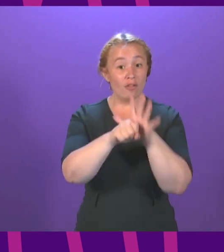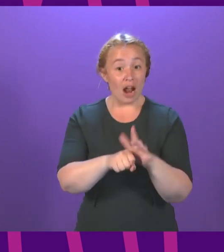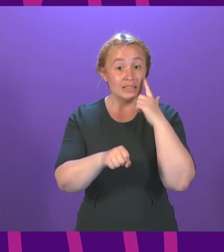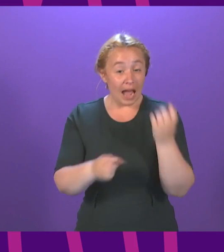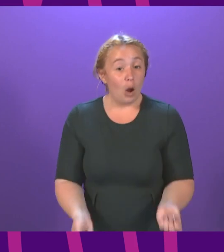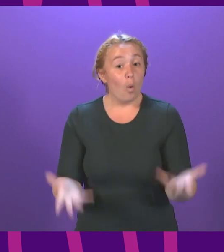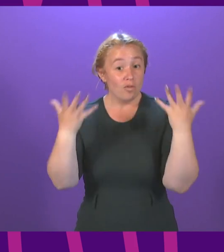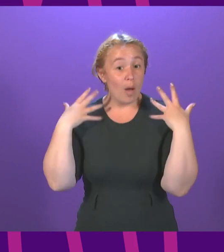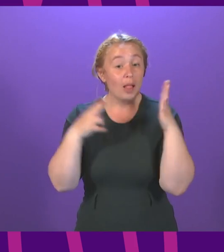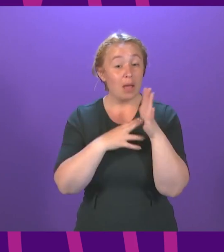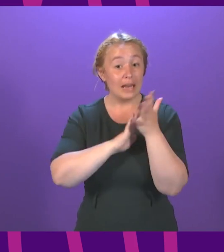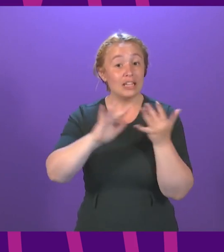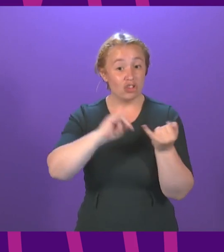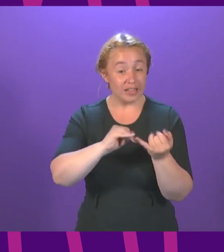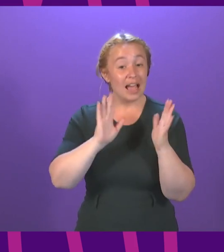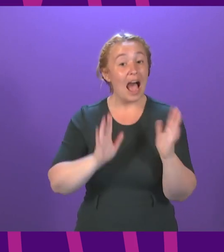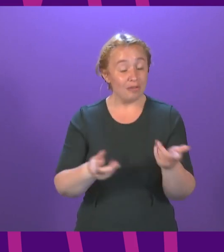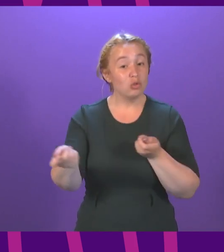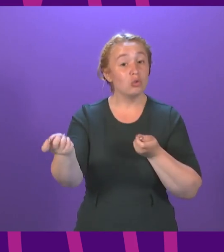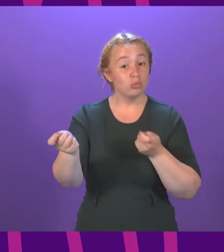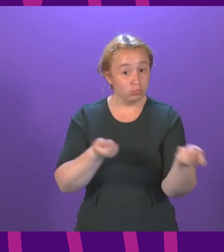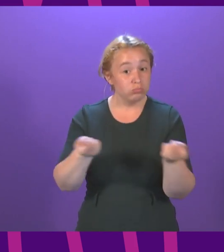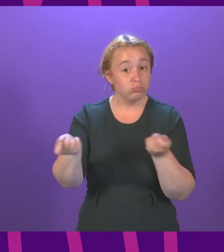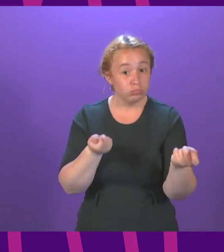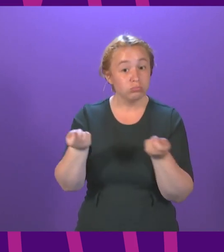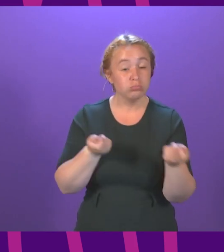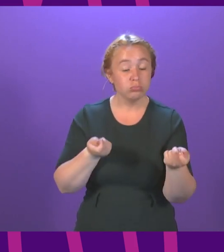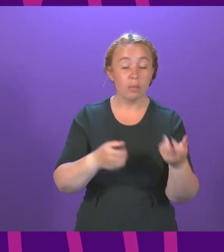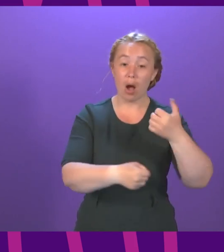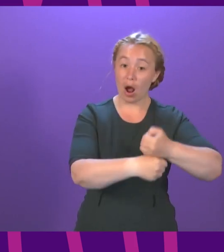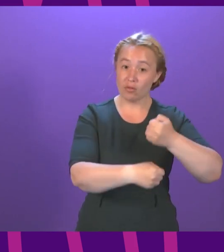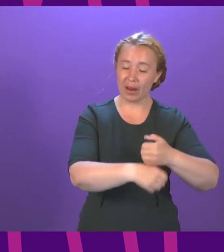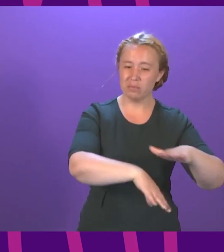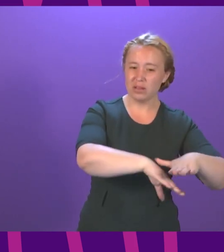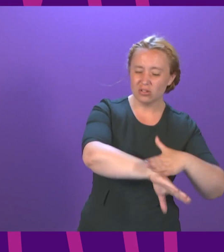it is not tackled seriously, the SNP Government has been slow to act, and it refuses to consider